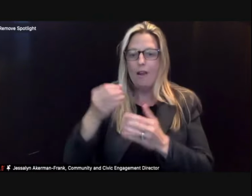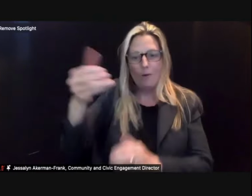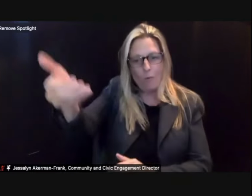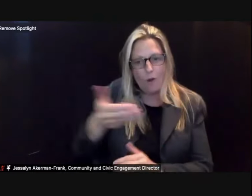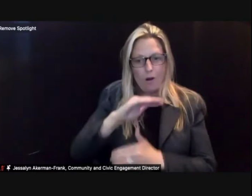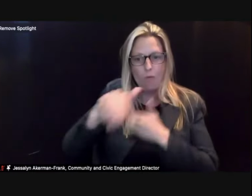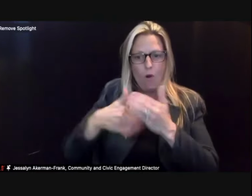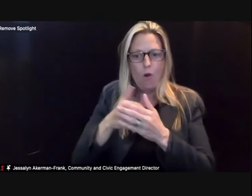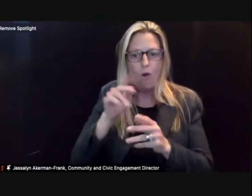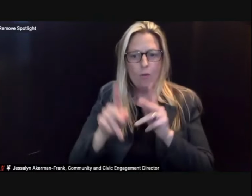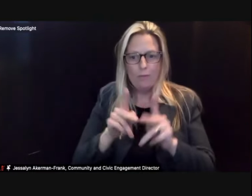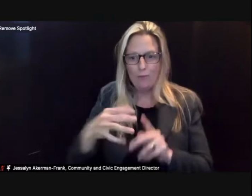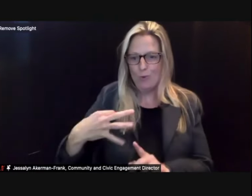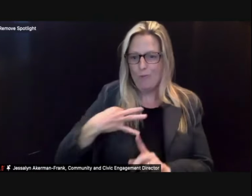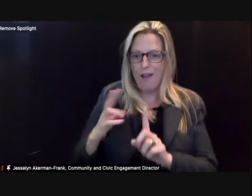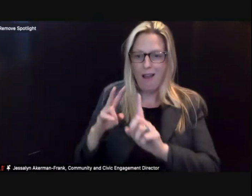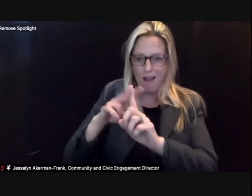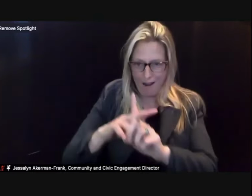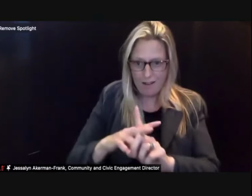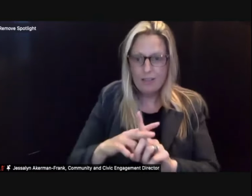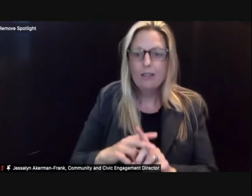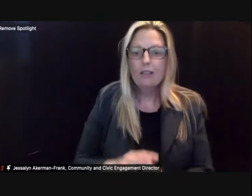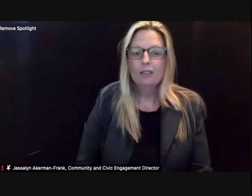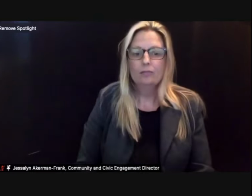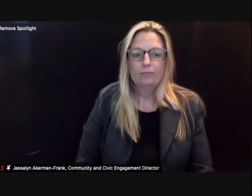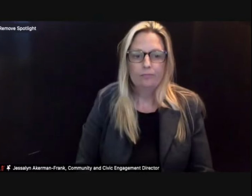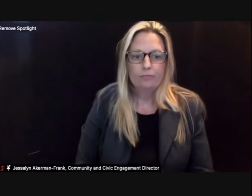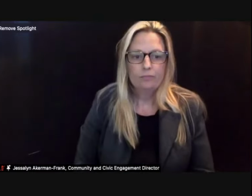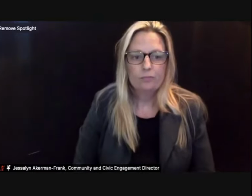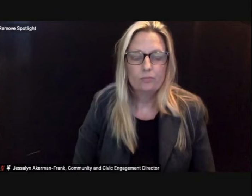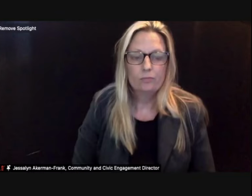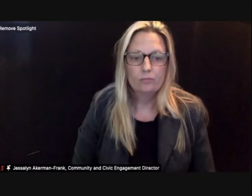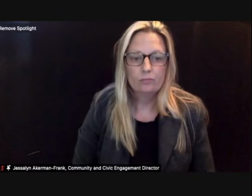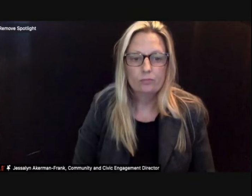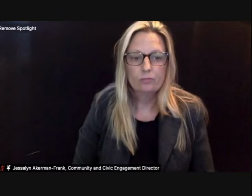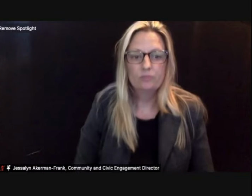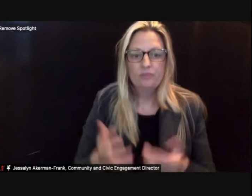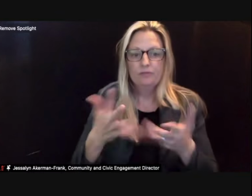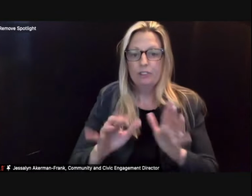all and welcomed all people to apply. We identified